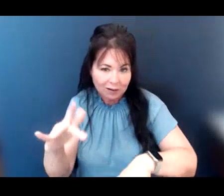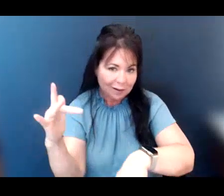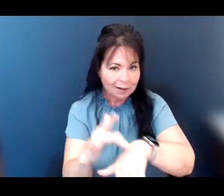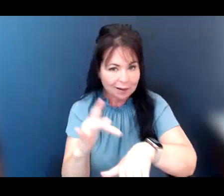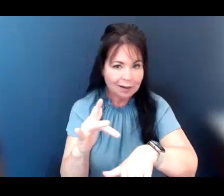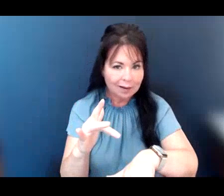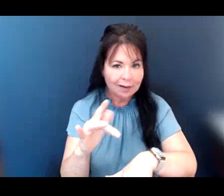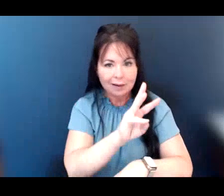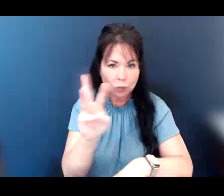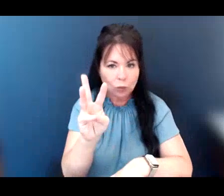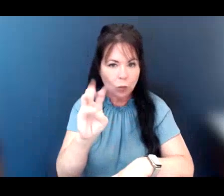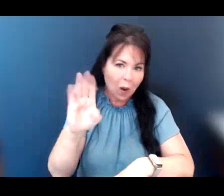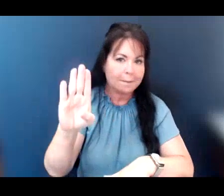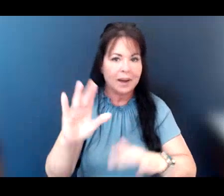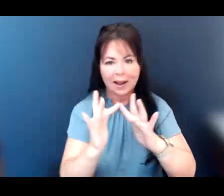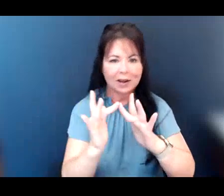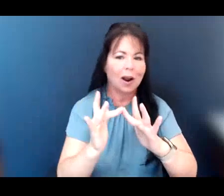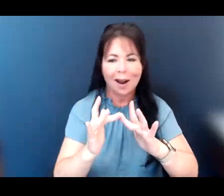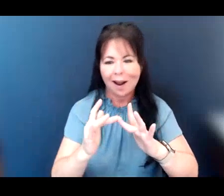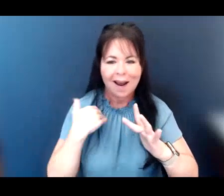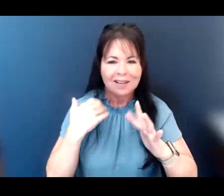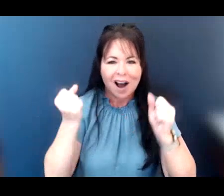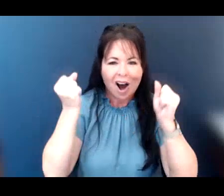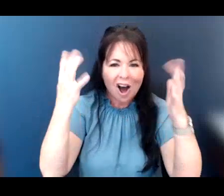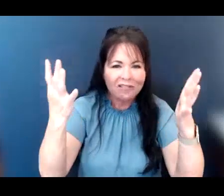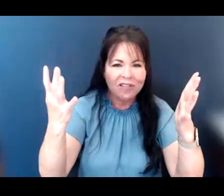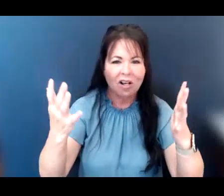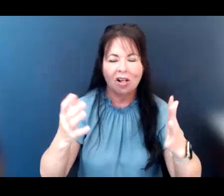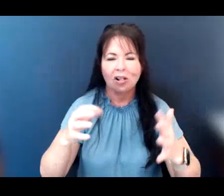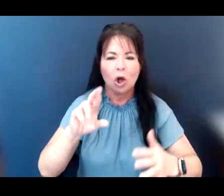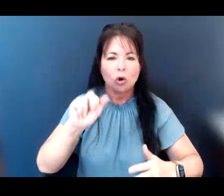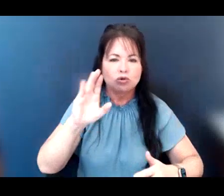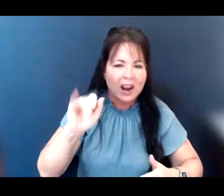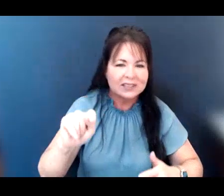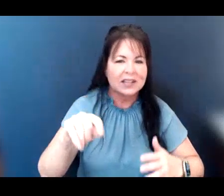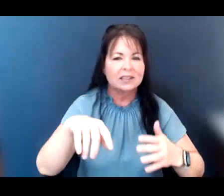horrible, ableist, racist things that exist on there. And so if these tools are pulling from those kind